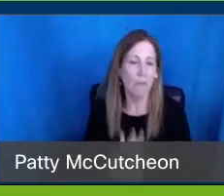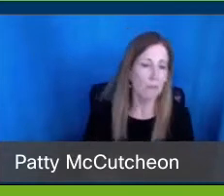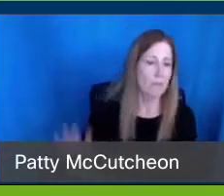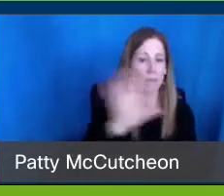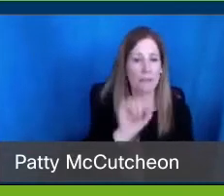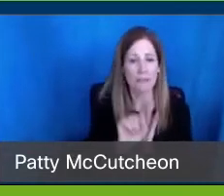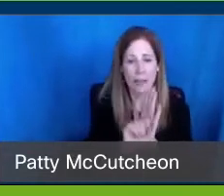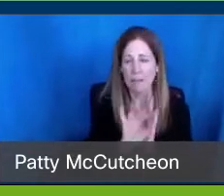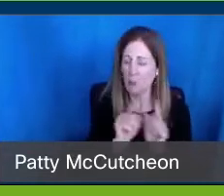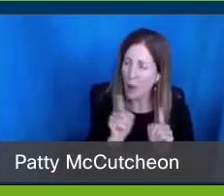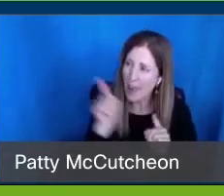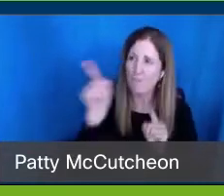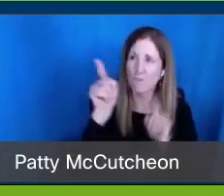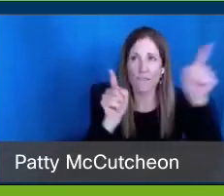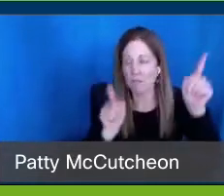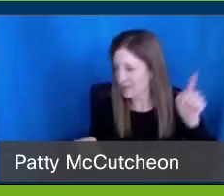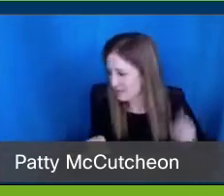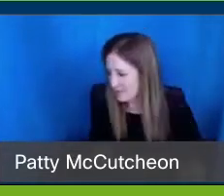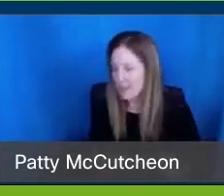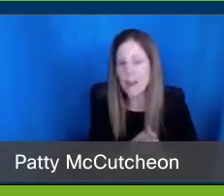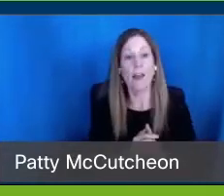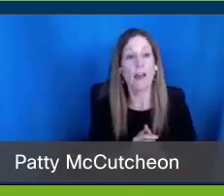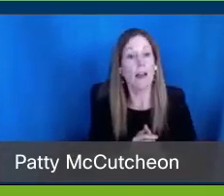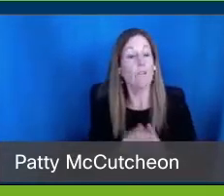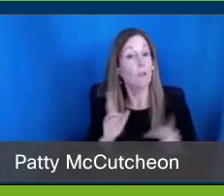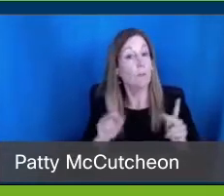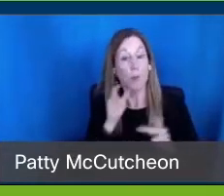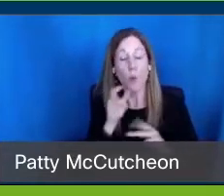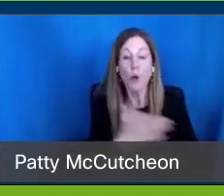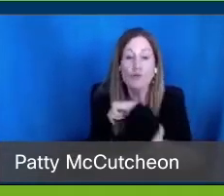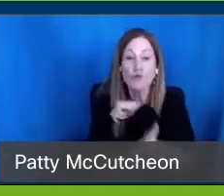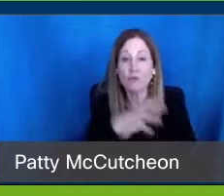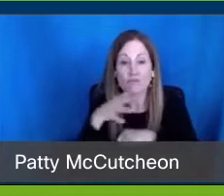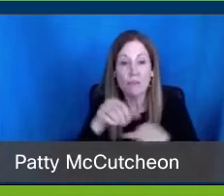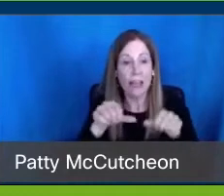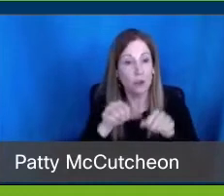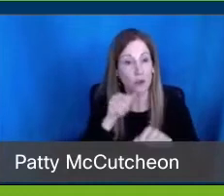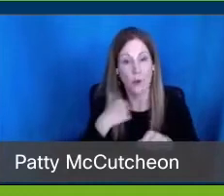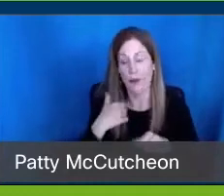And for customers in more rural areas that don't yet have that reliable high-speed service,